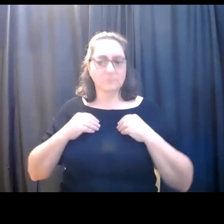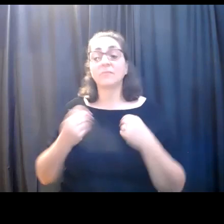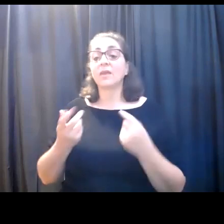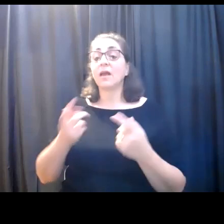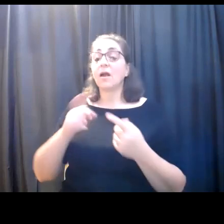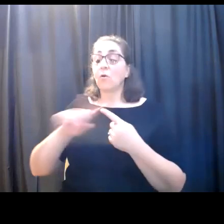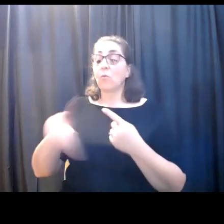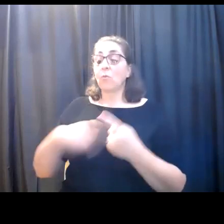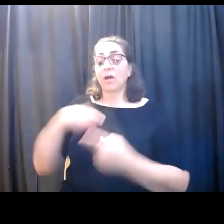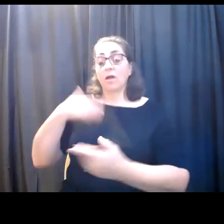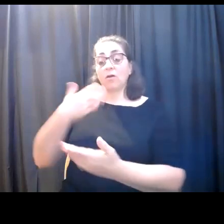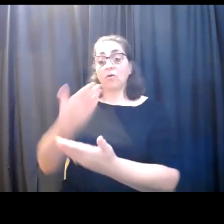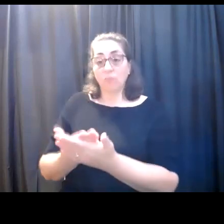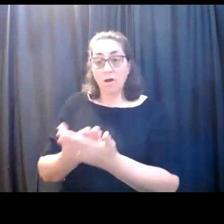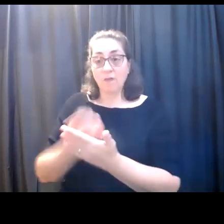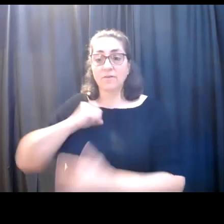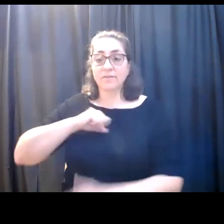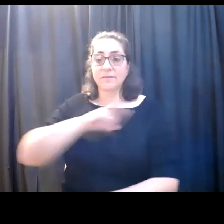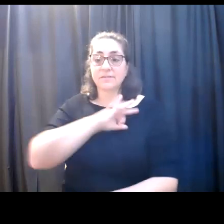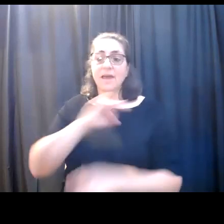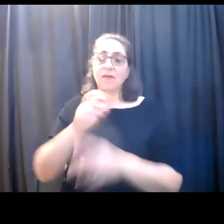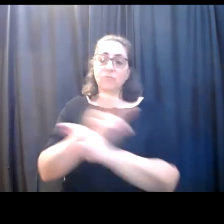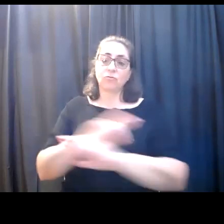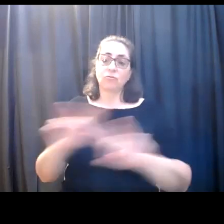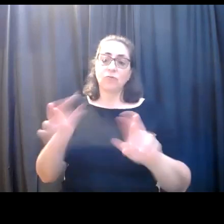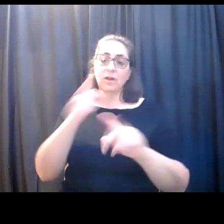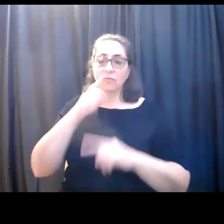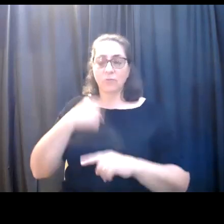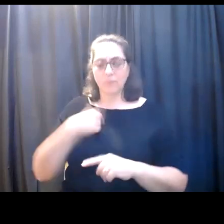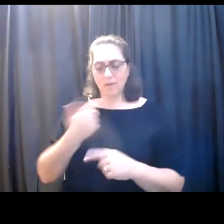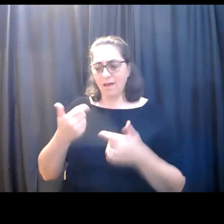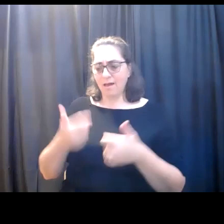Try to find an ally. Somebody who will specifically help you